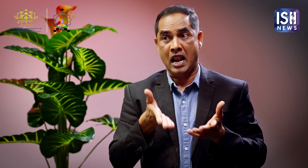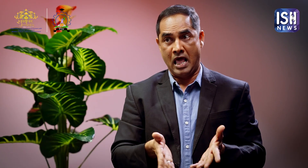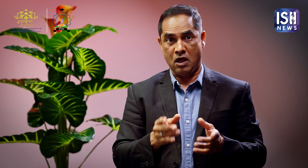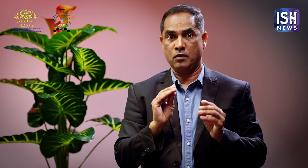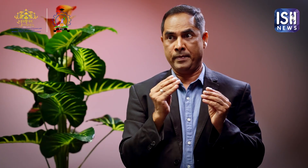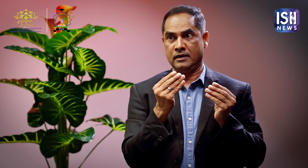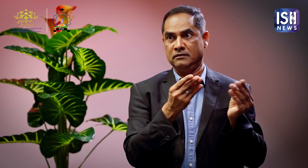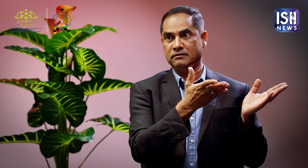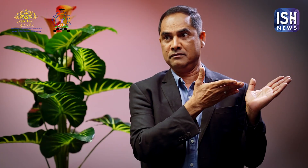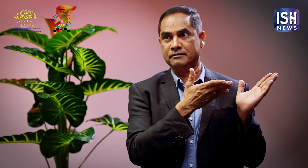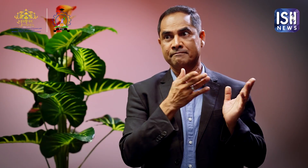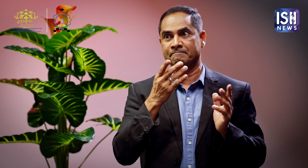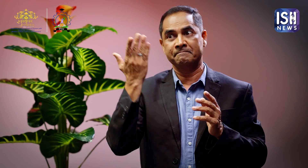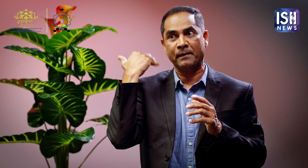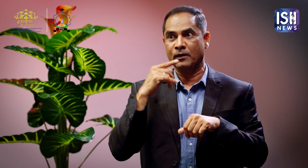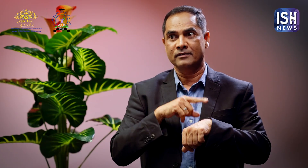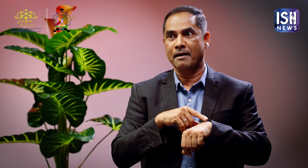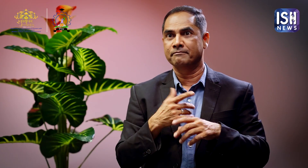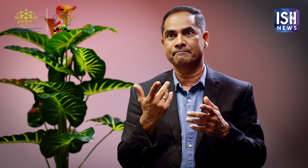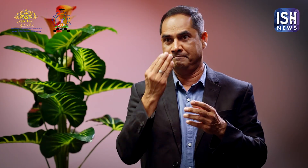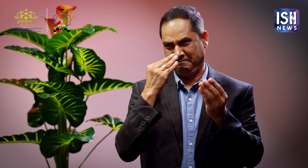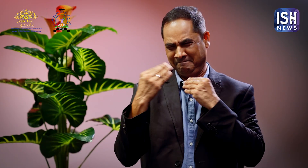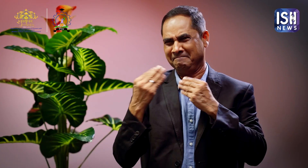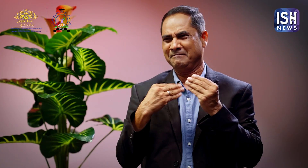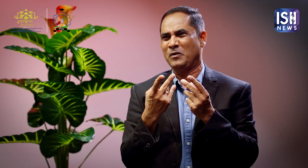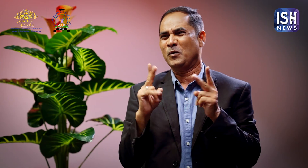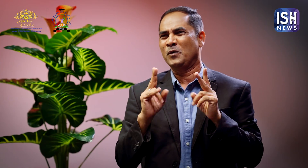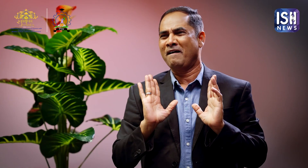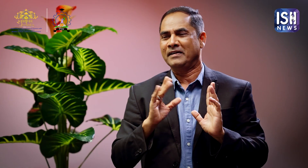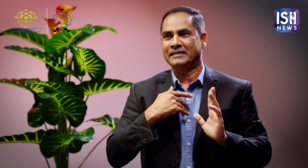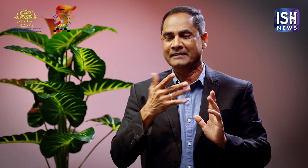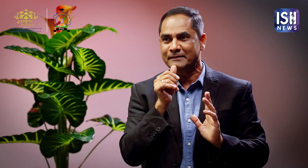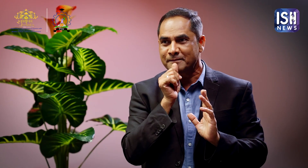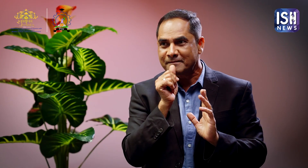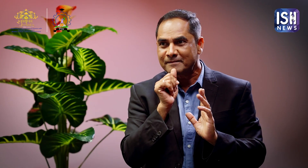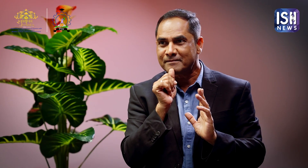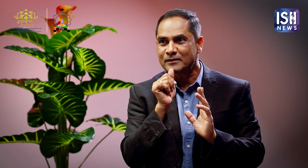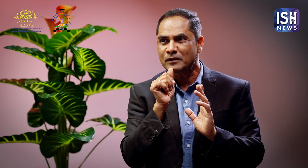Today, the situation in schools is better, but it's still not like it was back then when I had to endure those provocations.